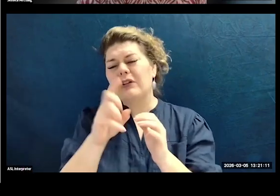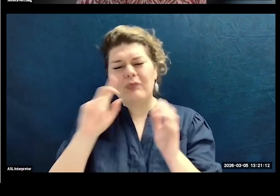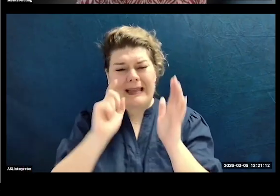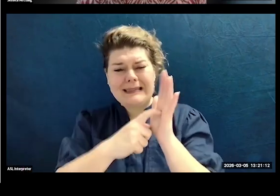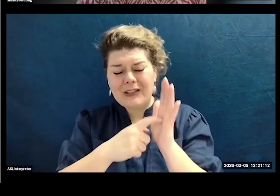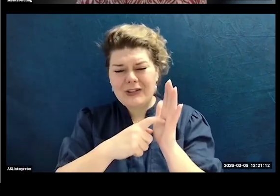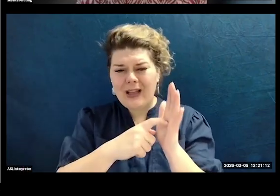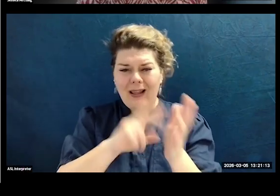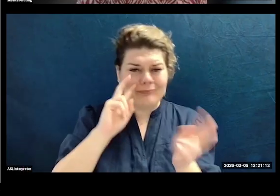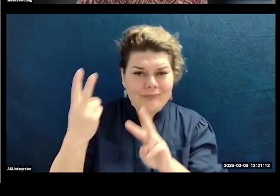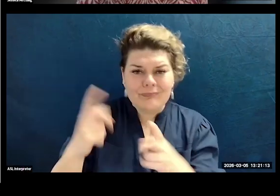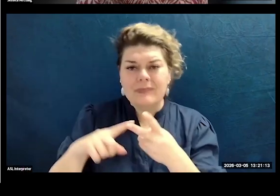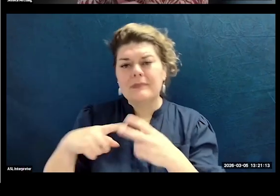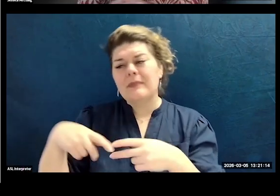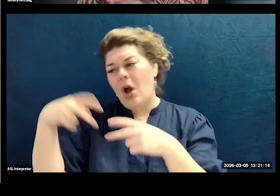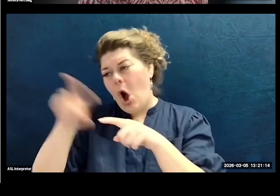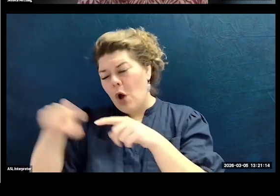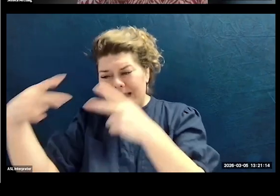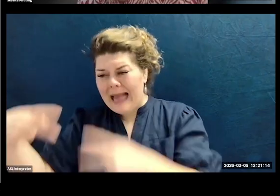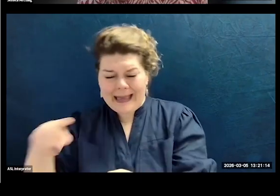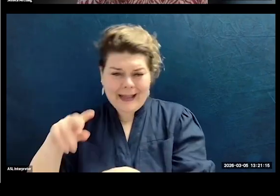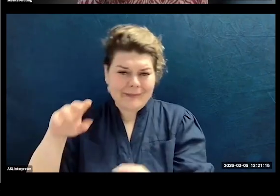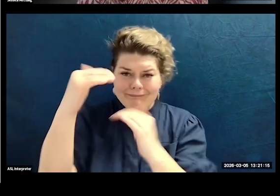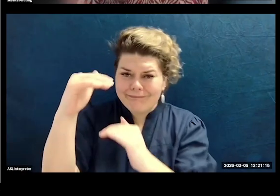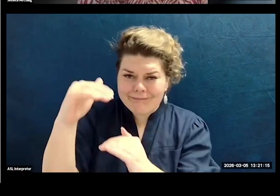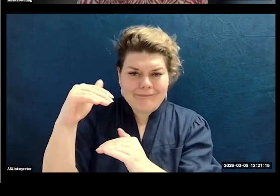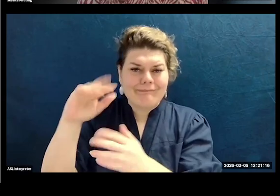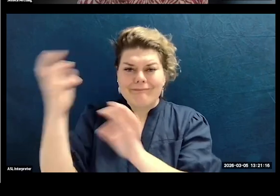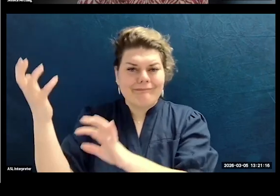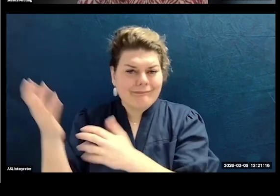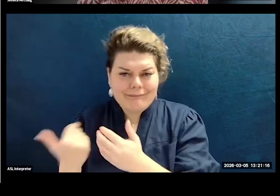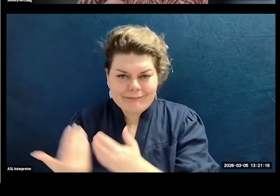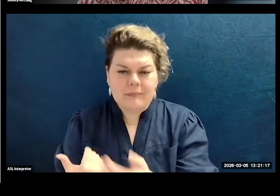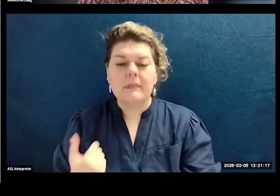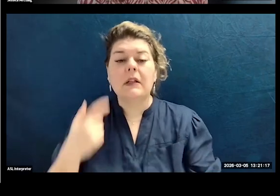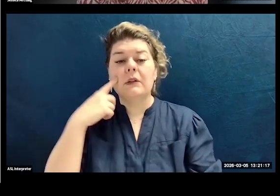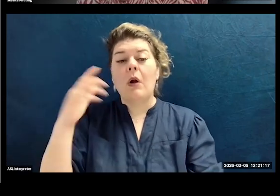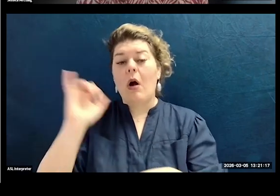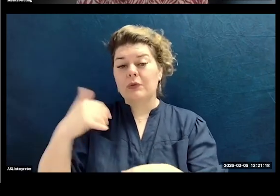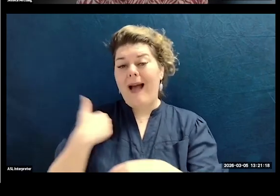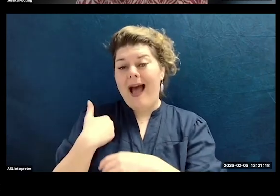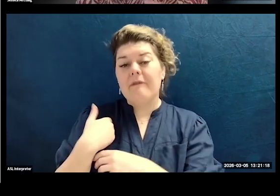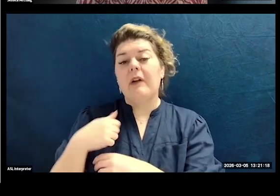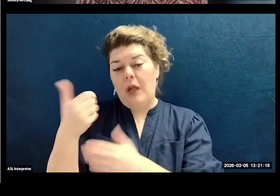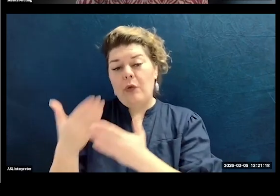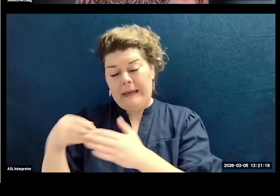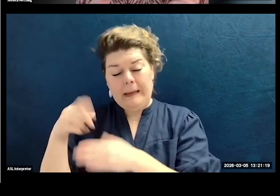Auto-tagging has limitations. And the accessibility checker, which we're going to review in part two, also has limitations.